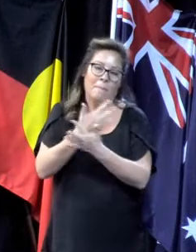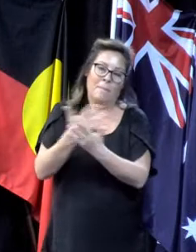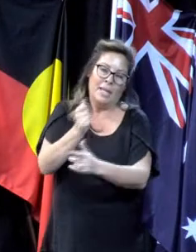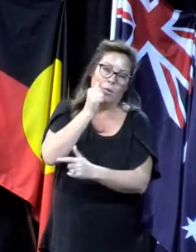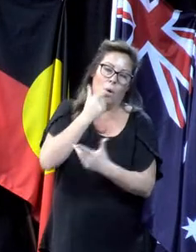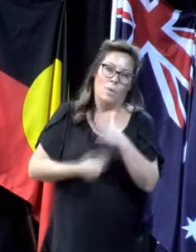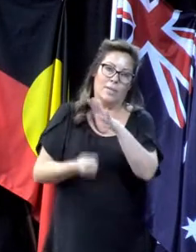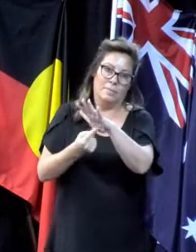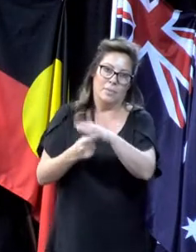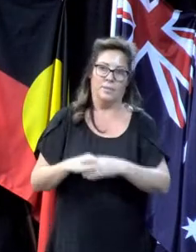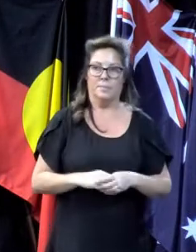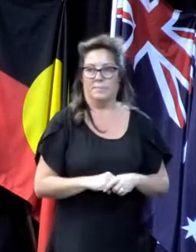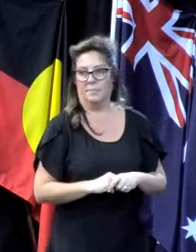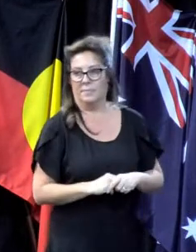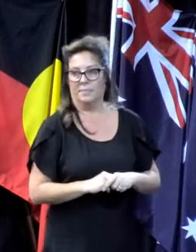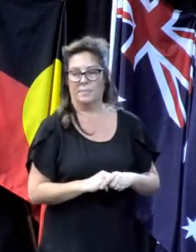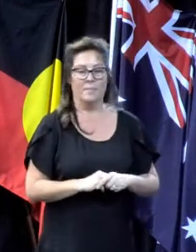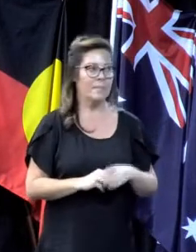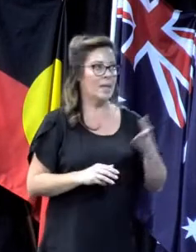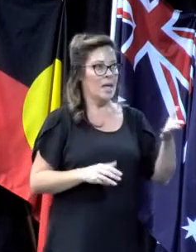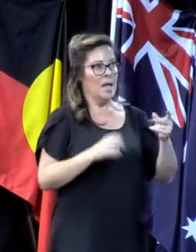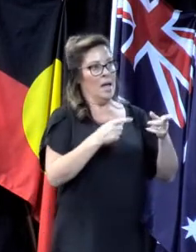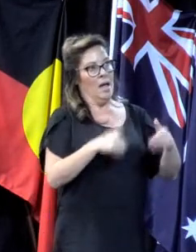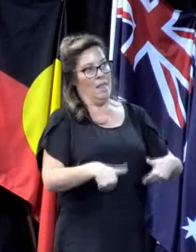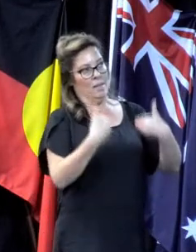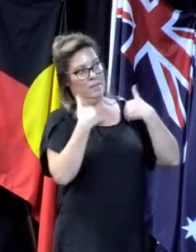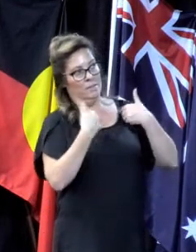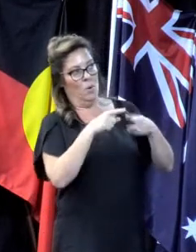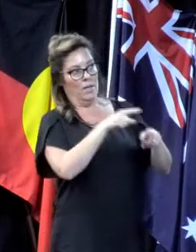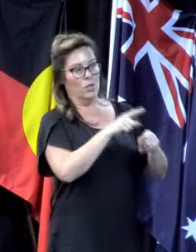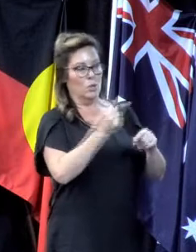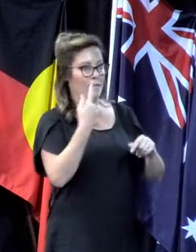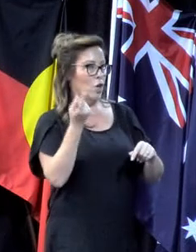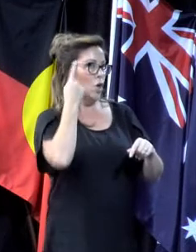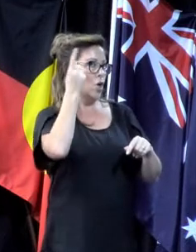you’ve been sitting listening to Ms Kauppila and Ms Swancutt